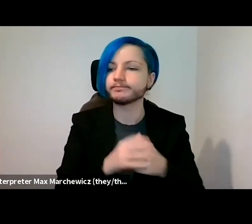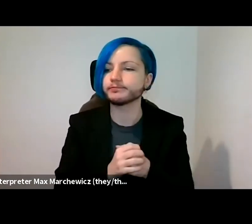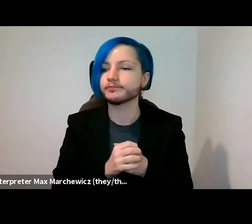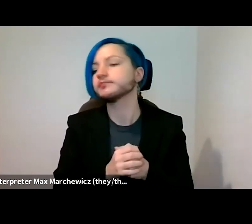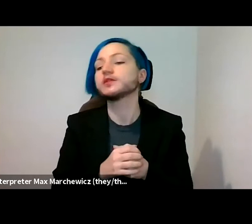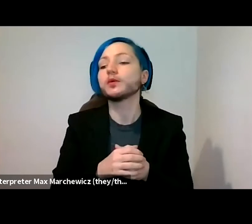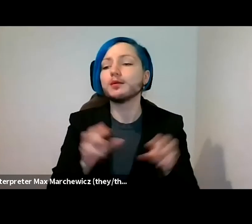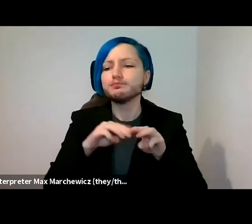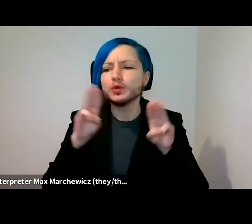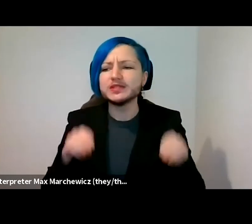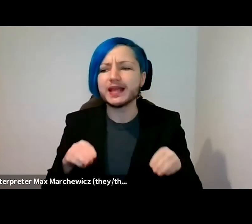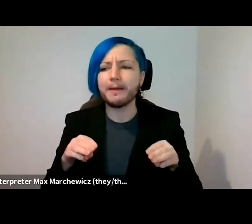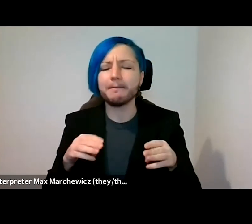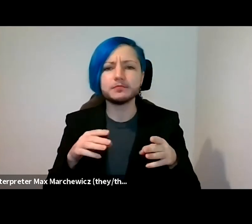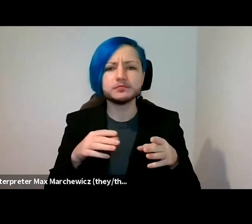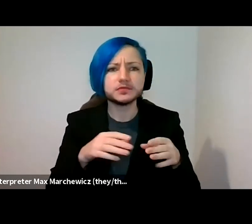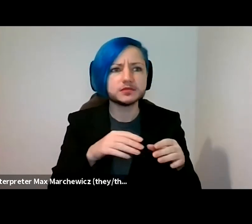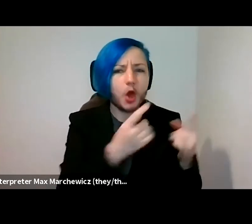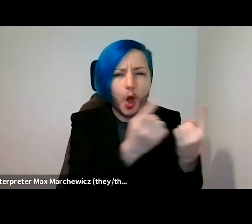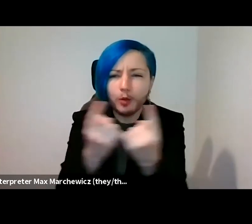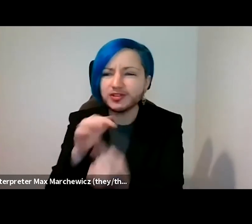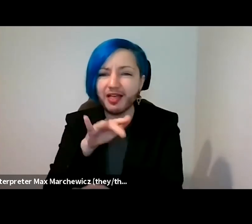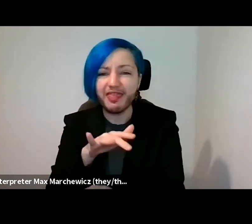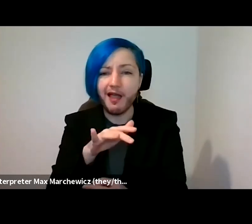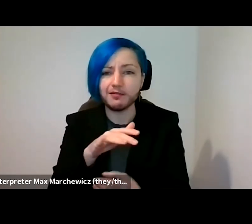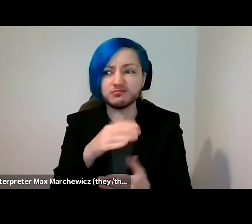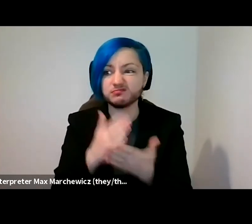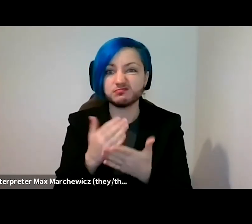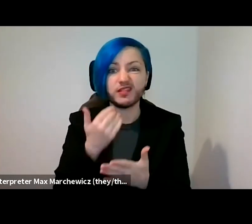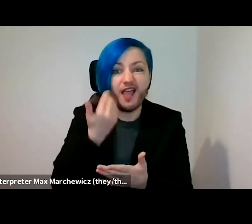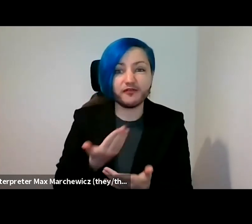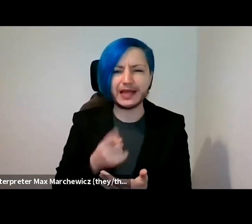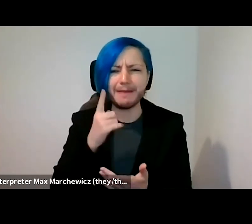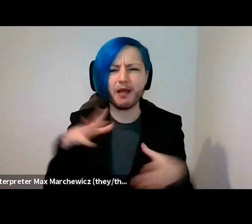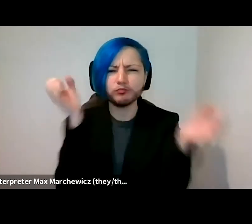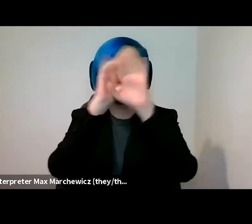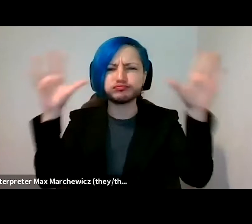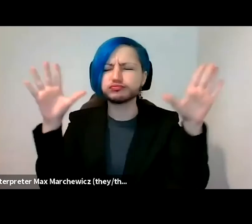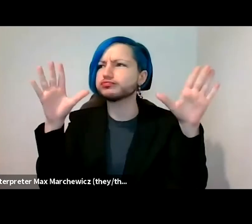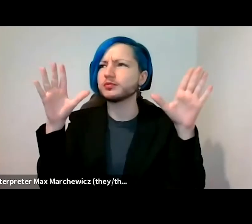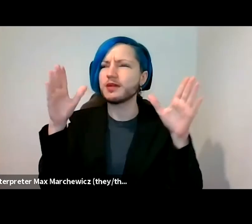but it can be hard to imagine their original context, and seeing them as carefully-conserved and displayed artifacts.